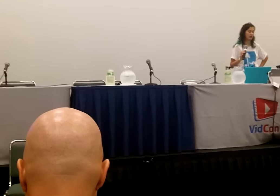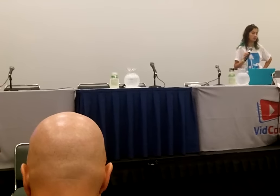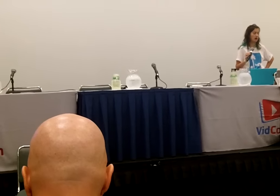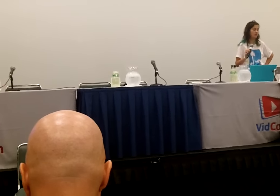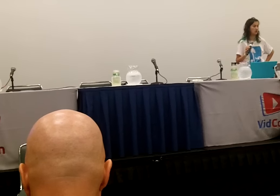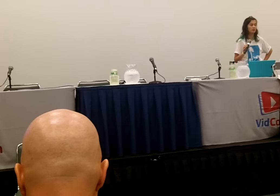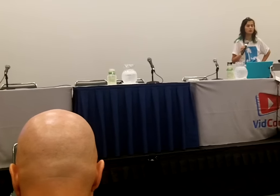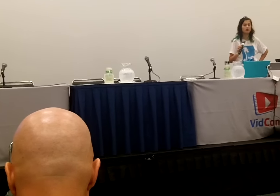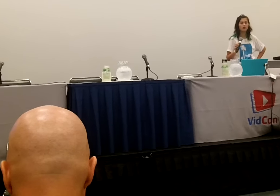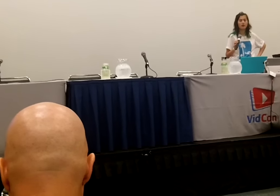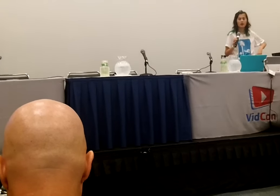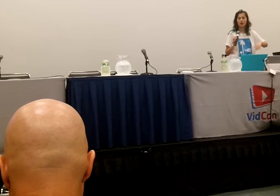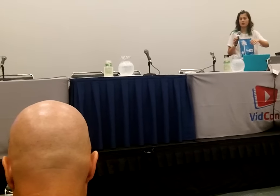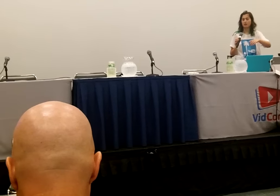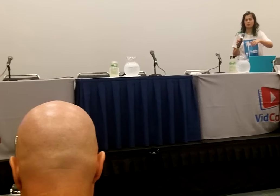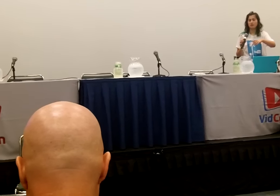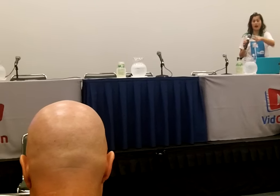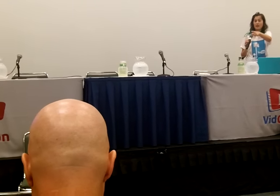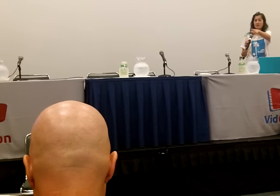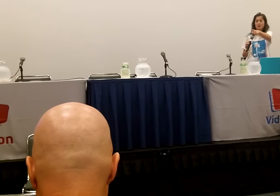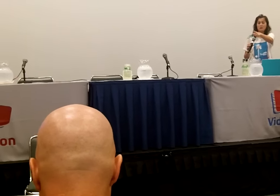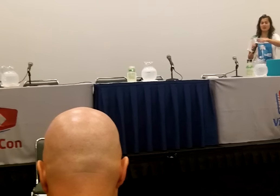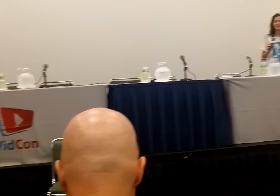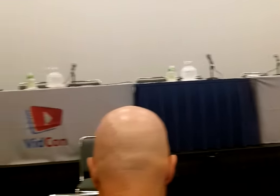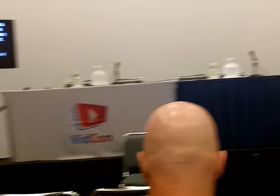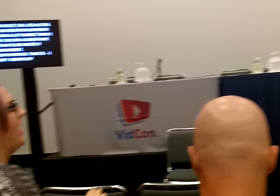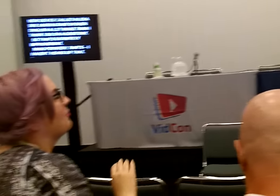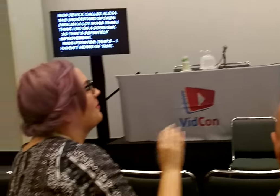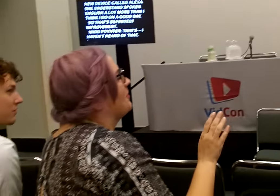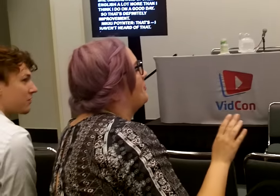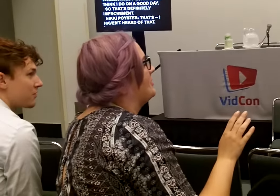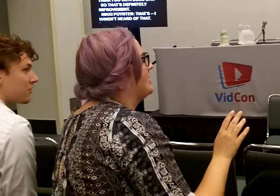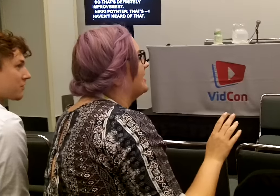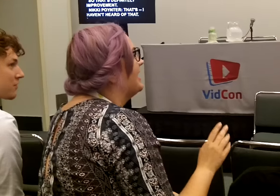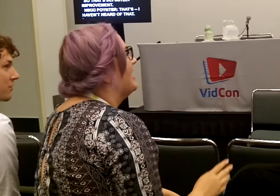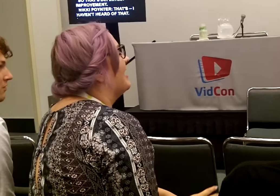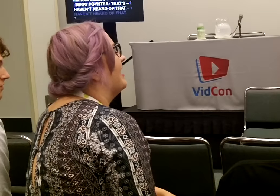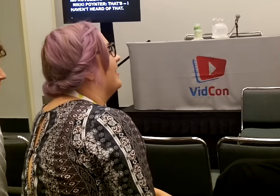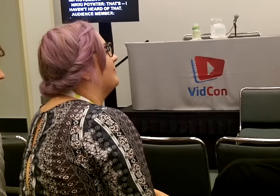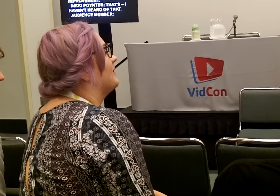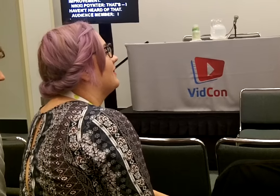That's one I haven't heard before. Hey, do you have a question? Yeah, I remember my question.